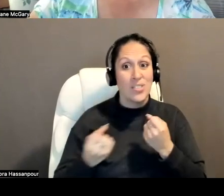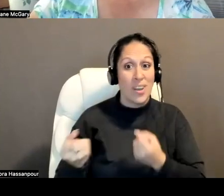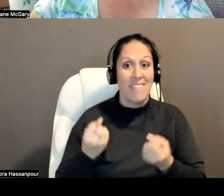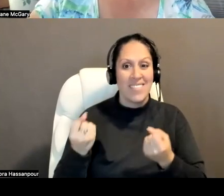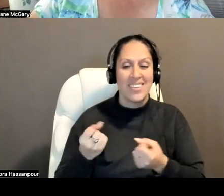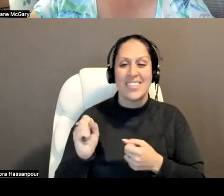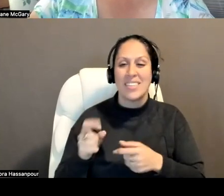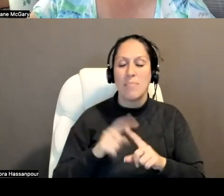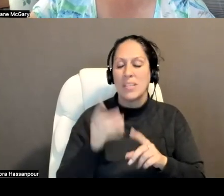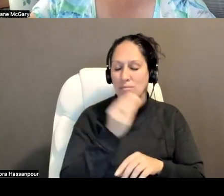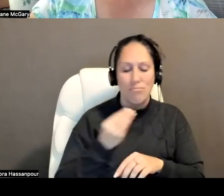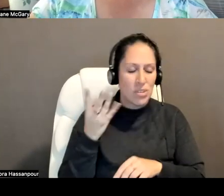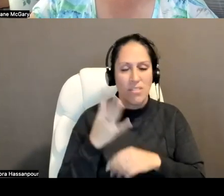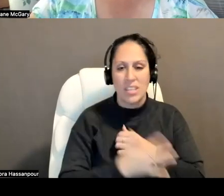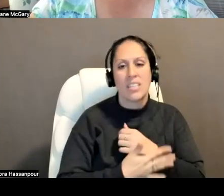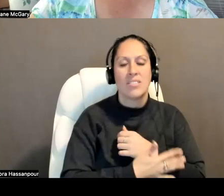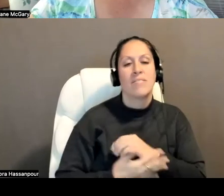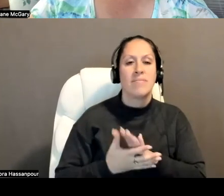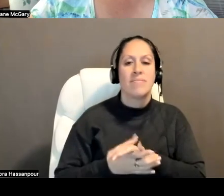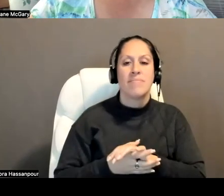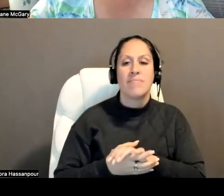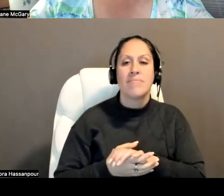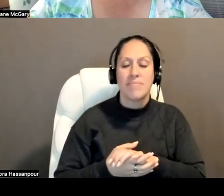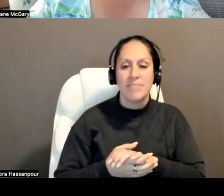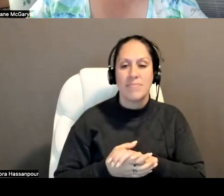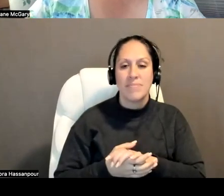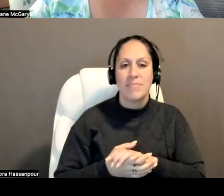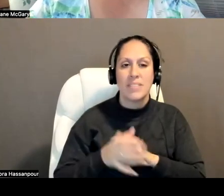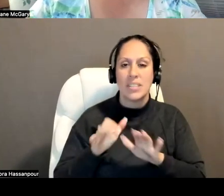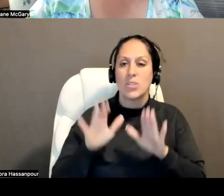but it's beautiful country. It is, yeah. And those are wonderful places to be